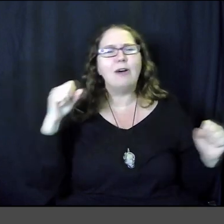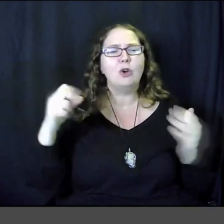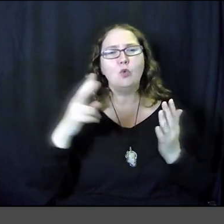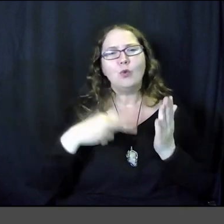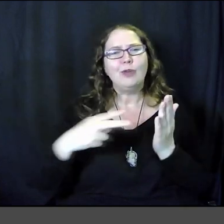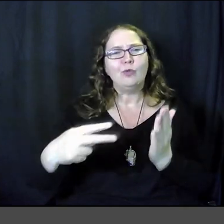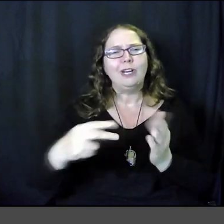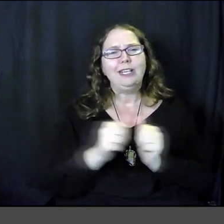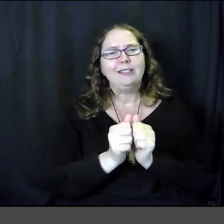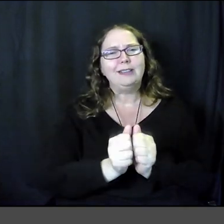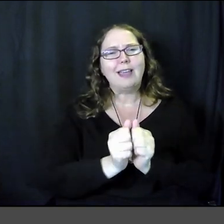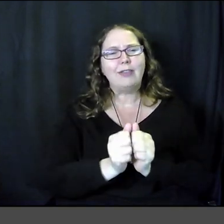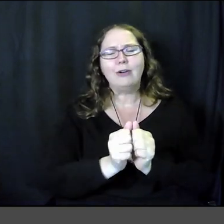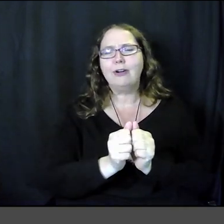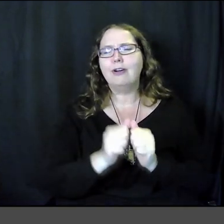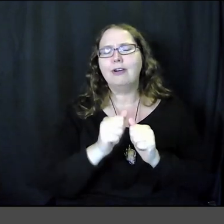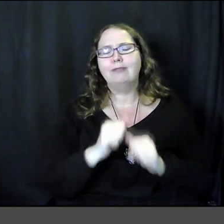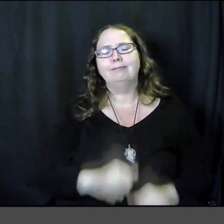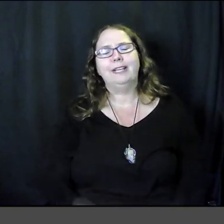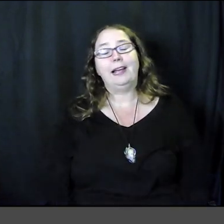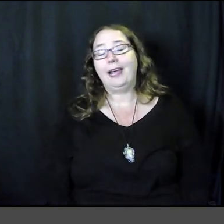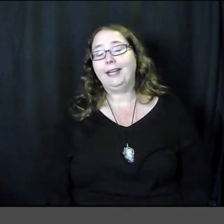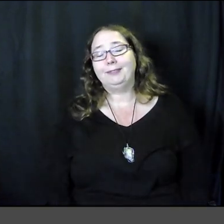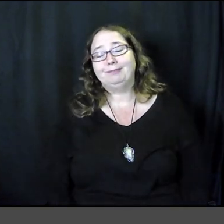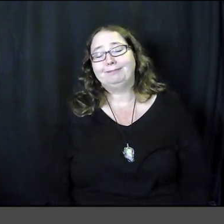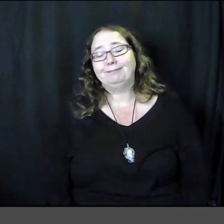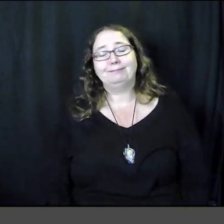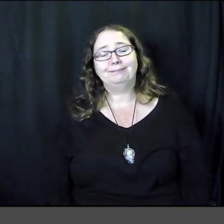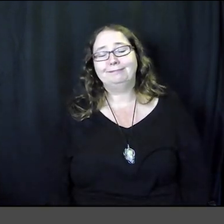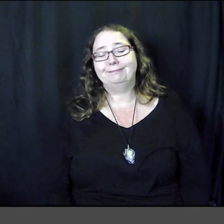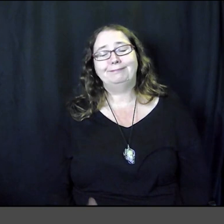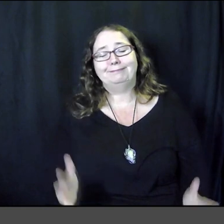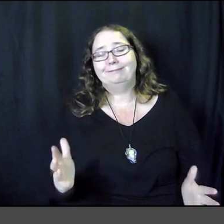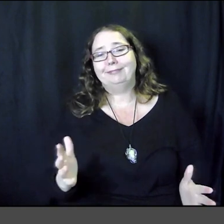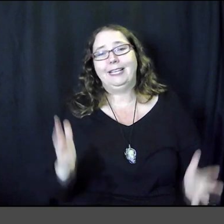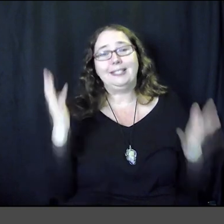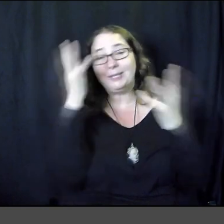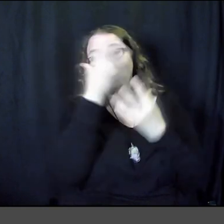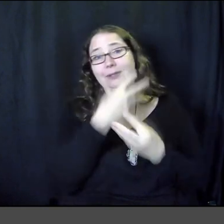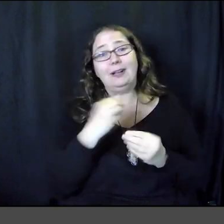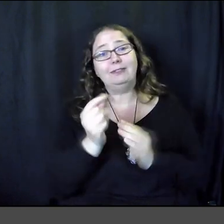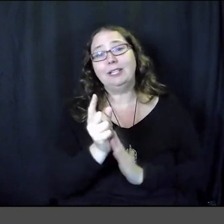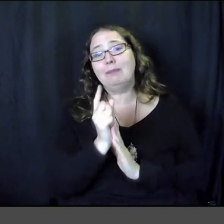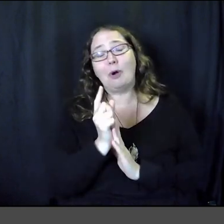AND IT JUST IT JUST A LOVELY MOMENT OF FINALLY EXPRESSING OURSELVES.